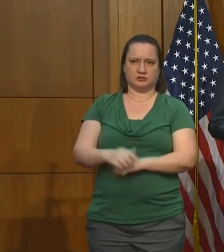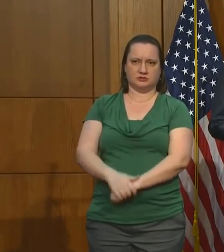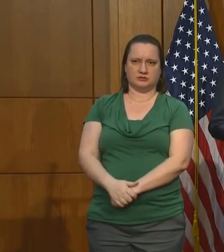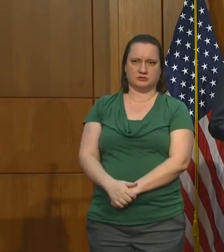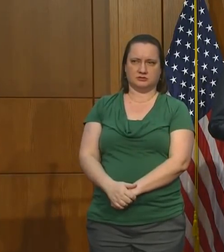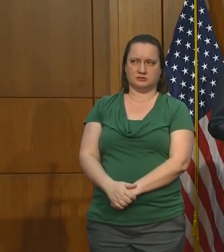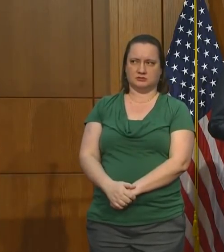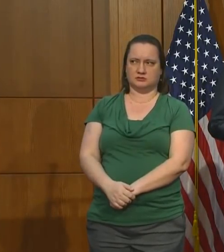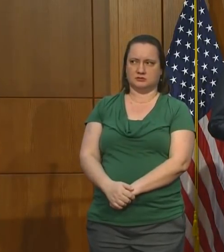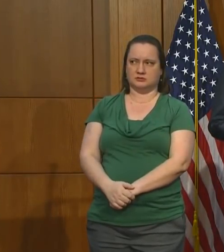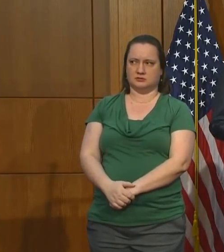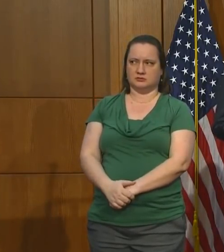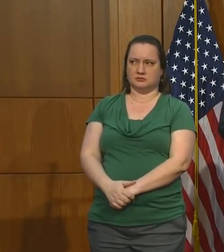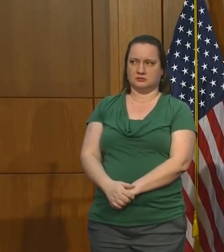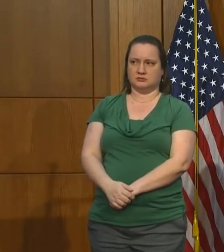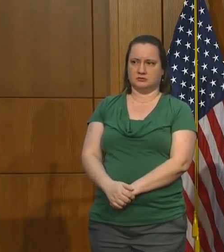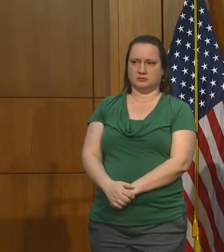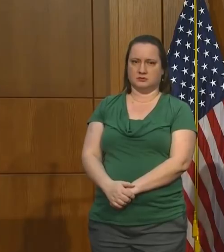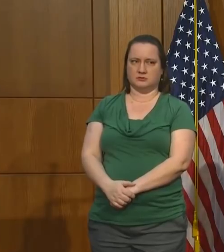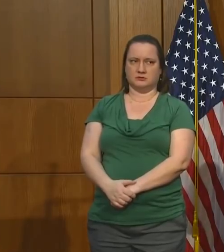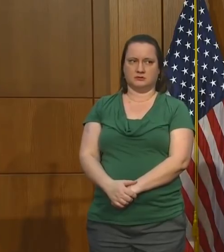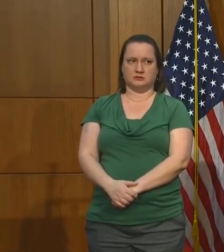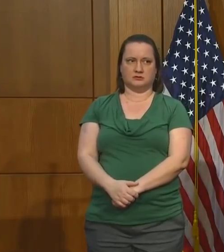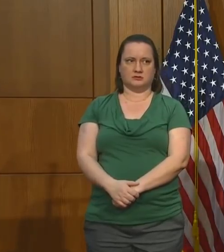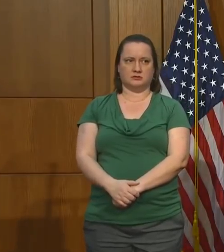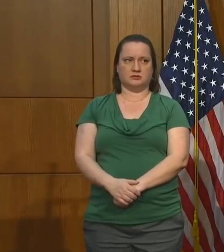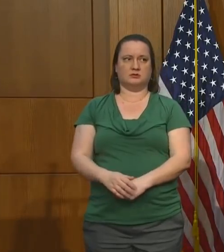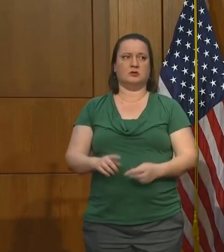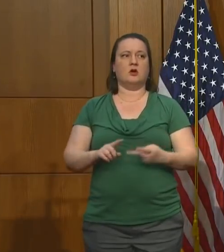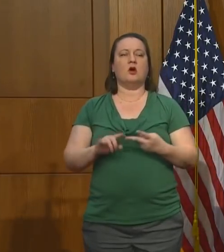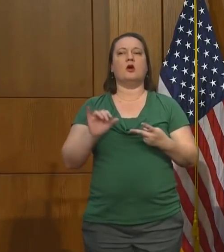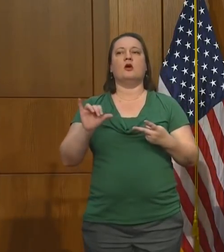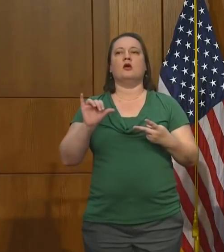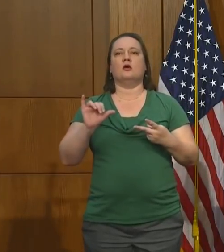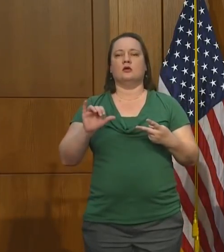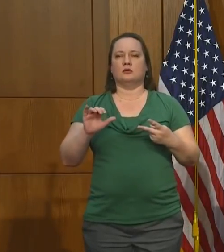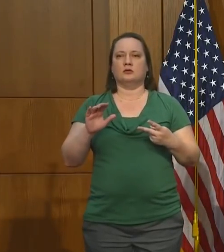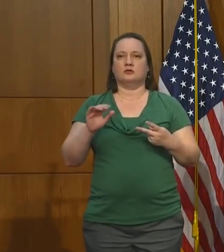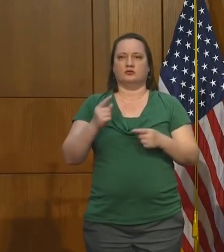THIS TIME. THE SECOND QUESTION IF YOU COULD I CAN'T RECALL THE